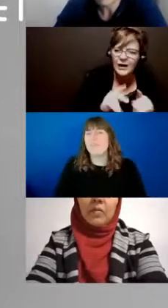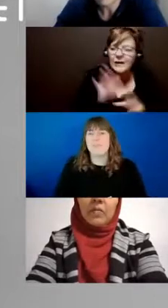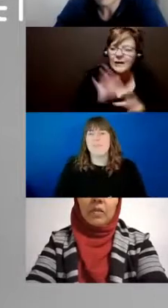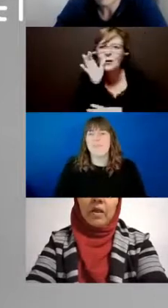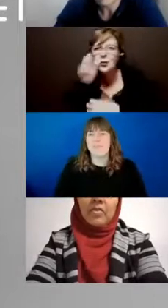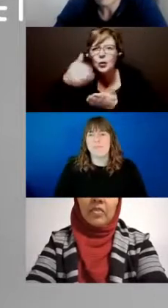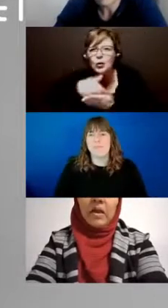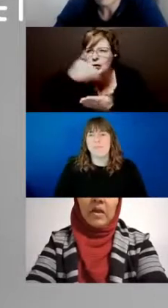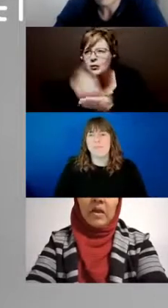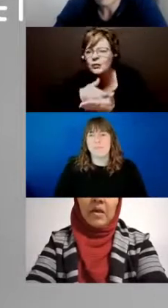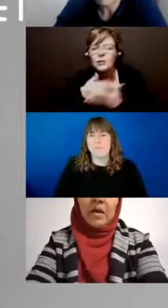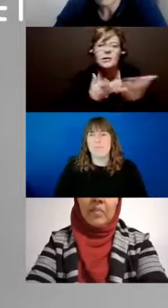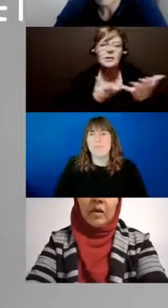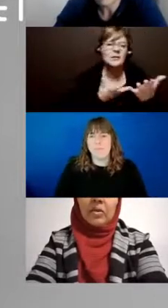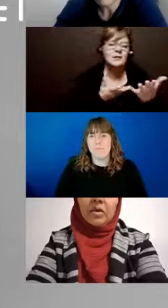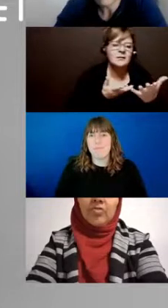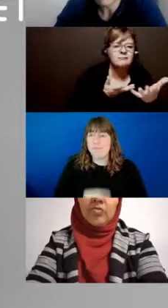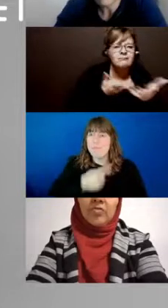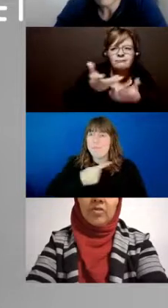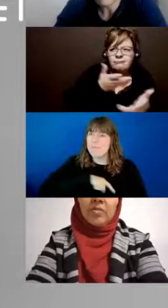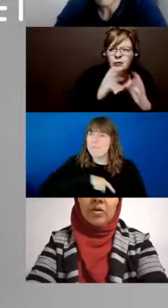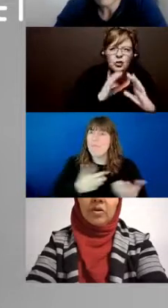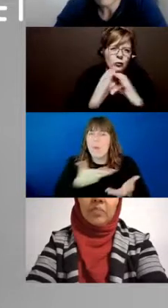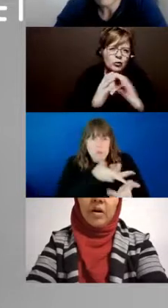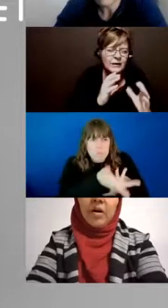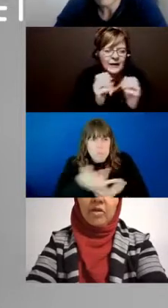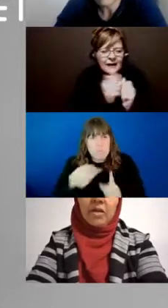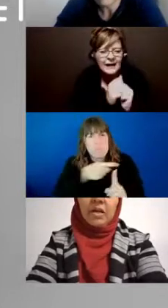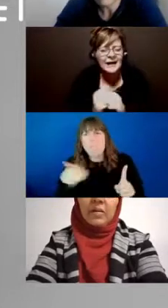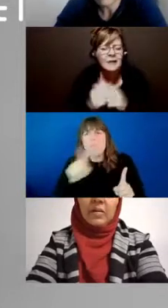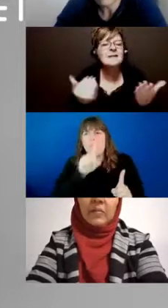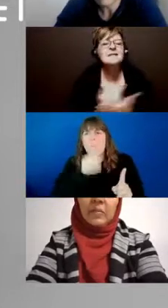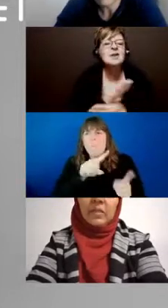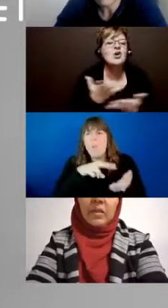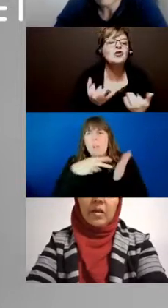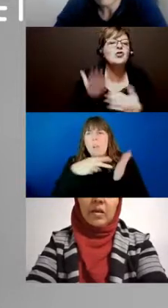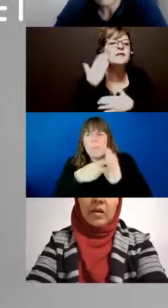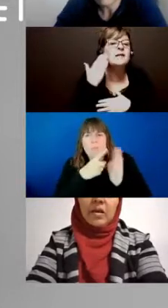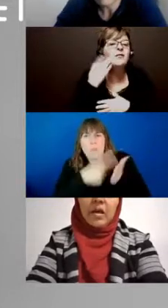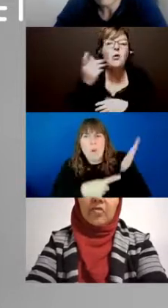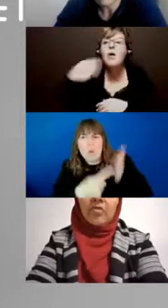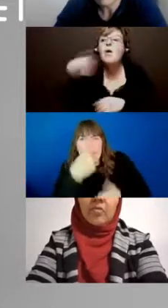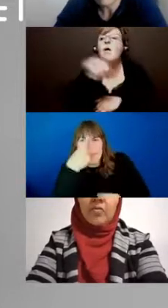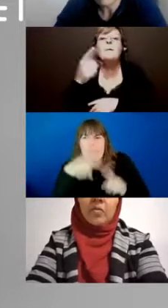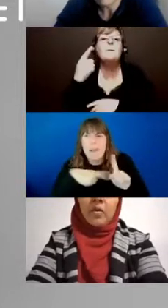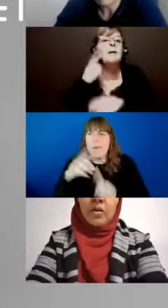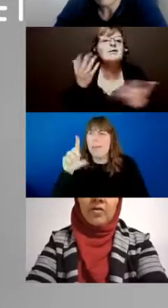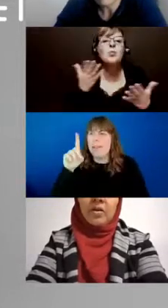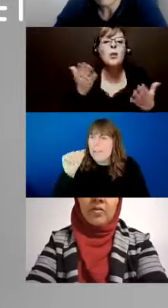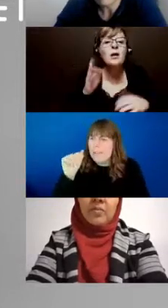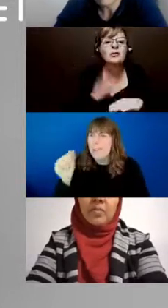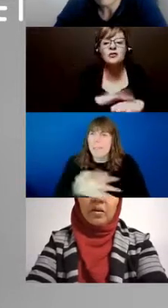what they think about the issue of disability poverty and to raise awareness on disability